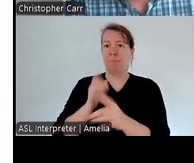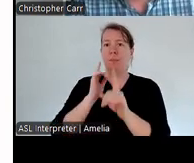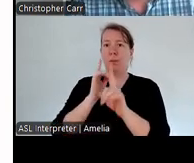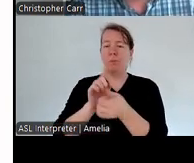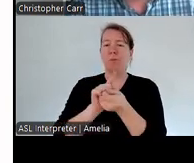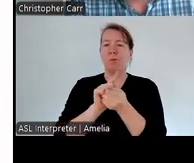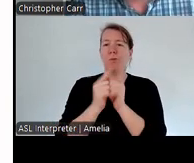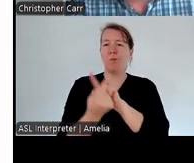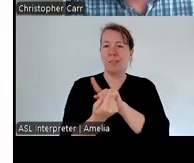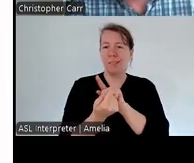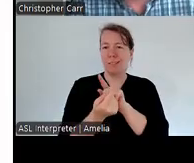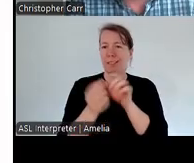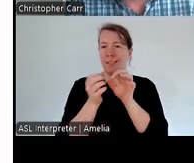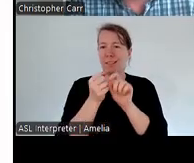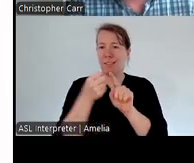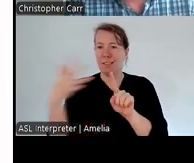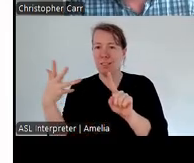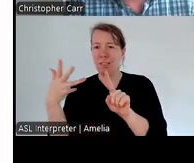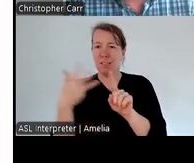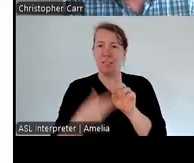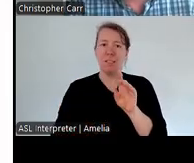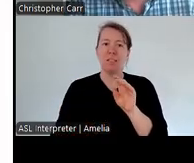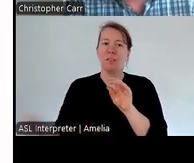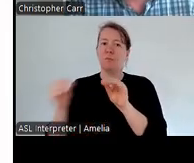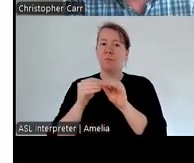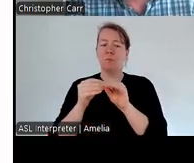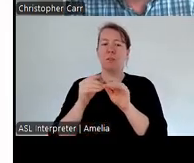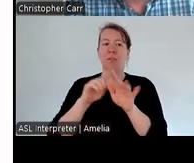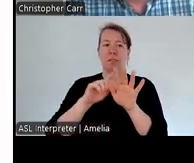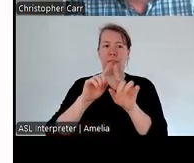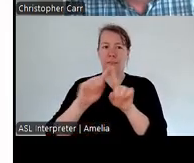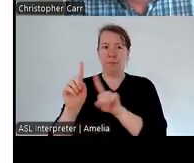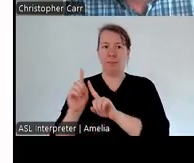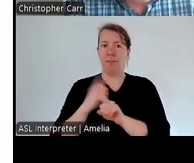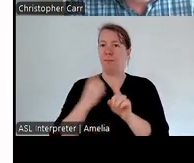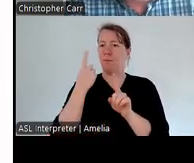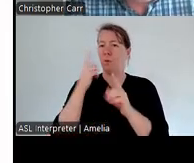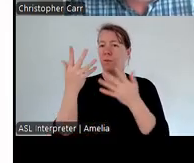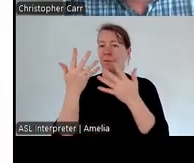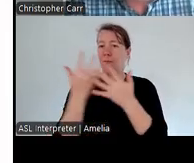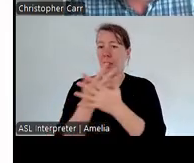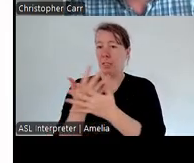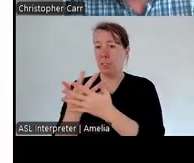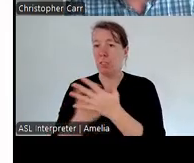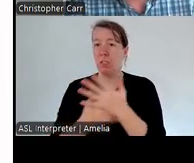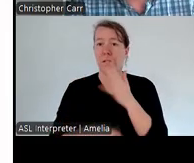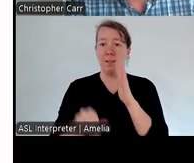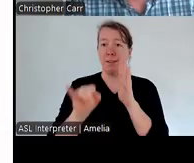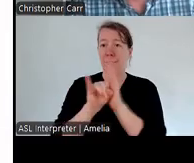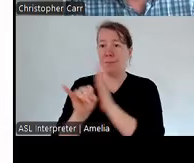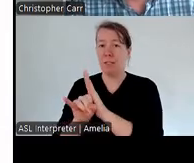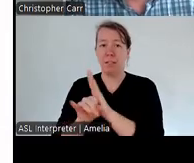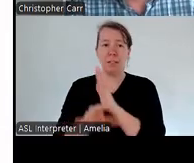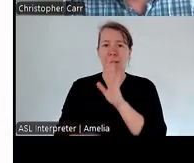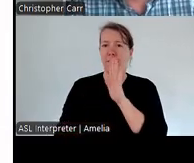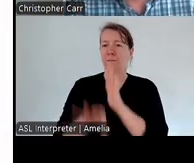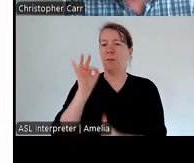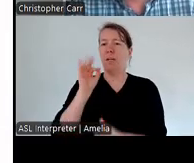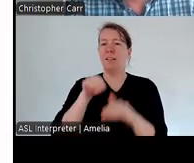metadata found in EPUBs into MARC-21 to allow for searching, filtering, and identification of accessible resources in library catalogues.